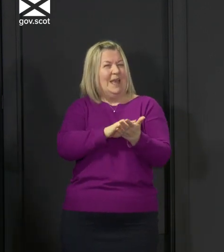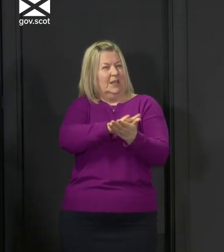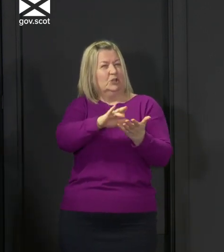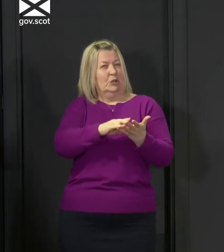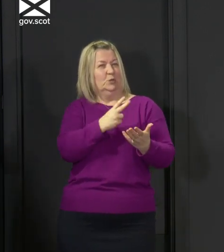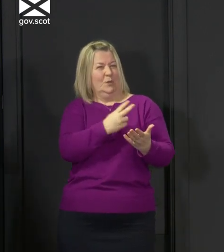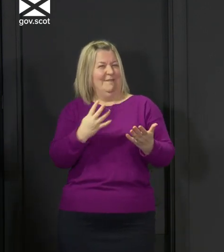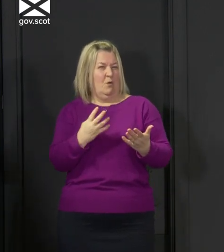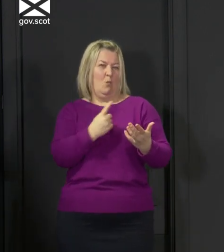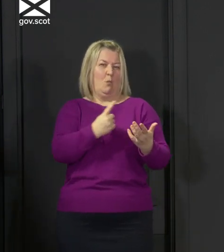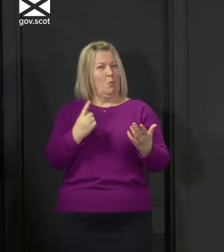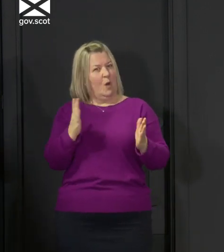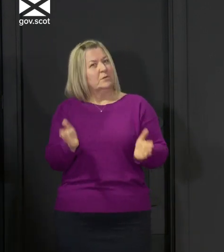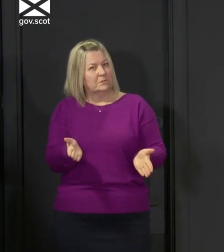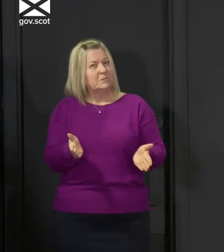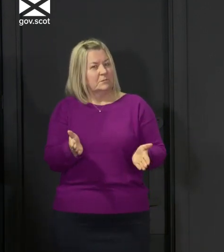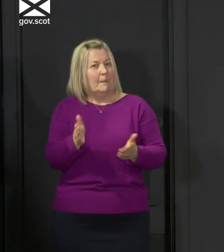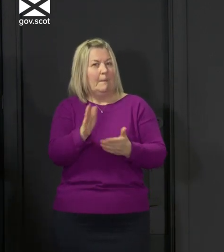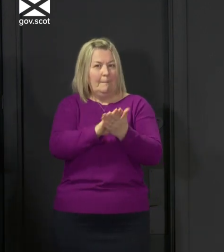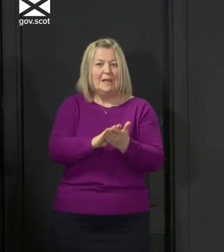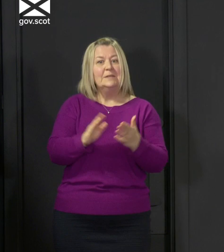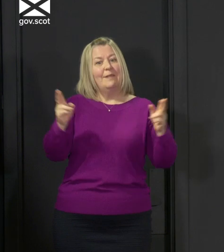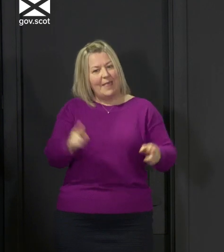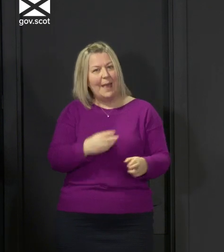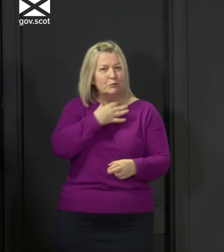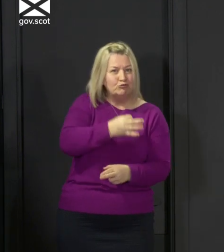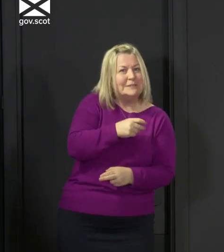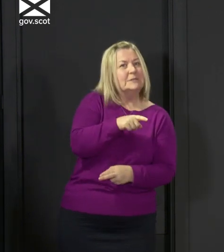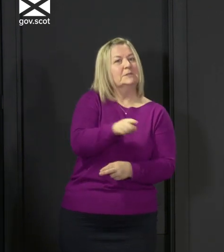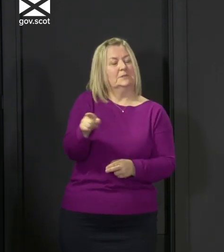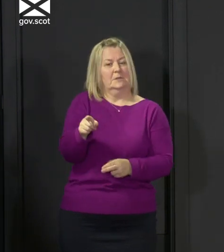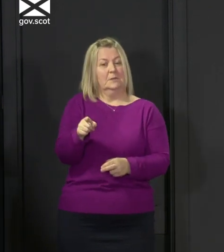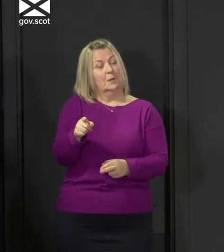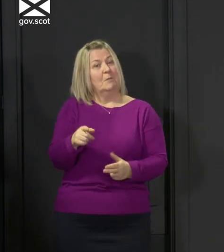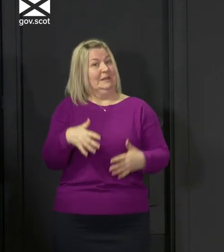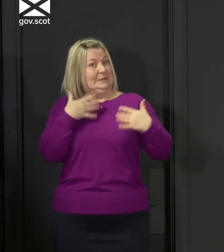the fewest people at risk and it's benefits are being felt across the country.